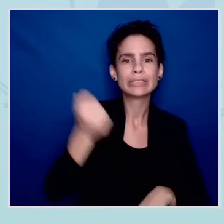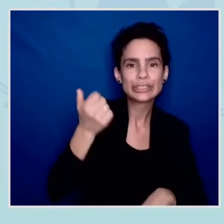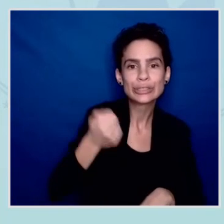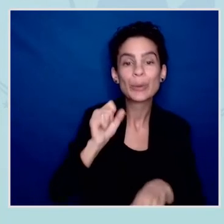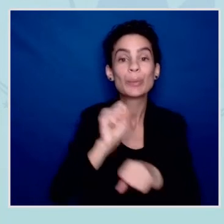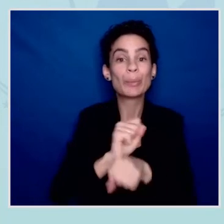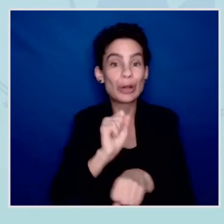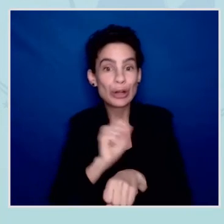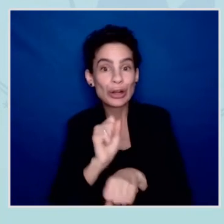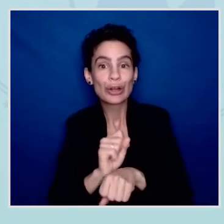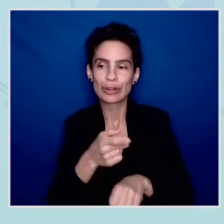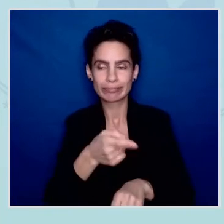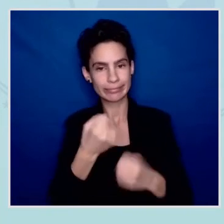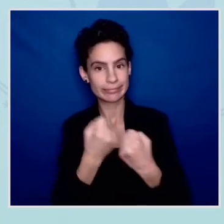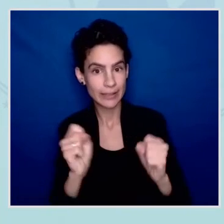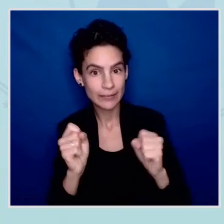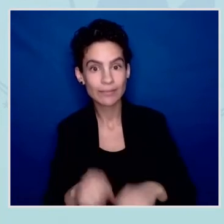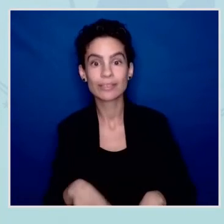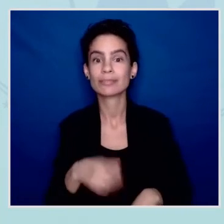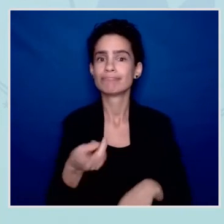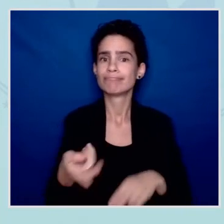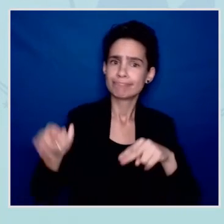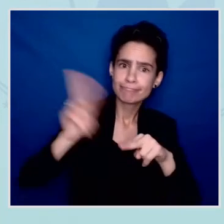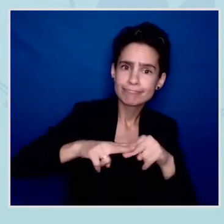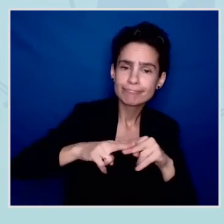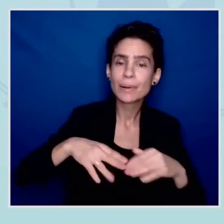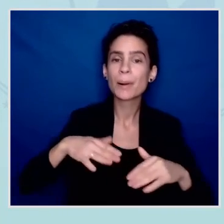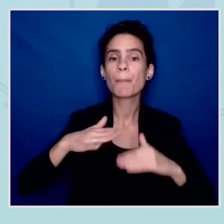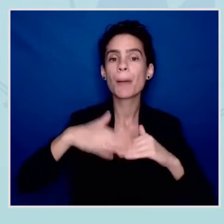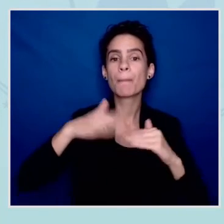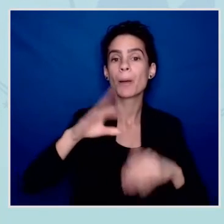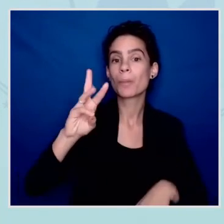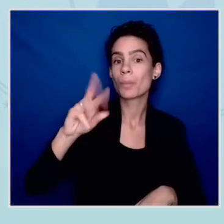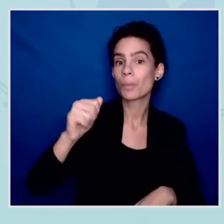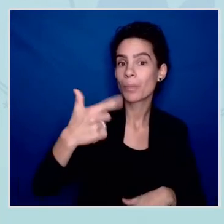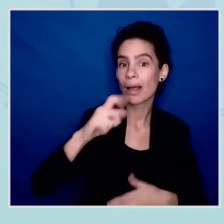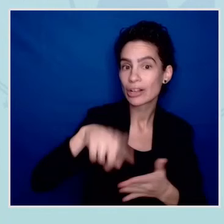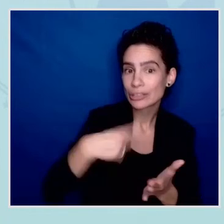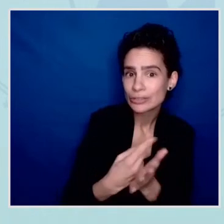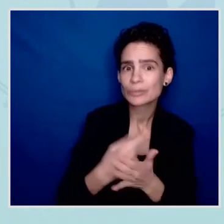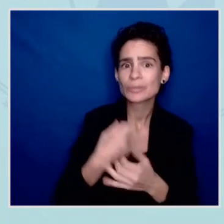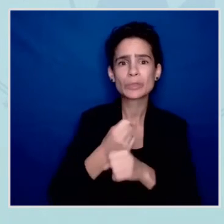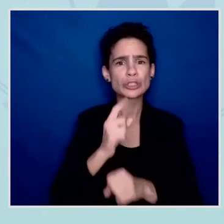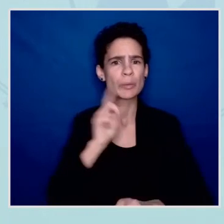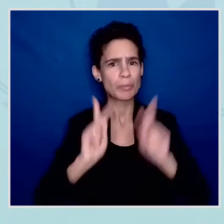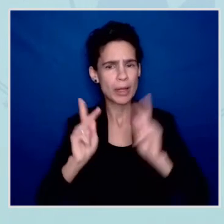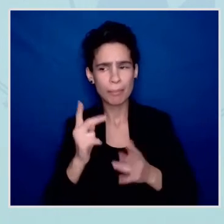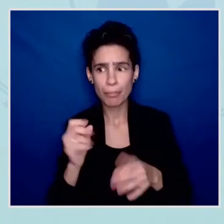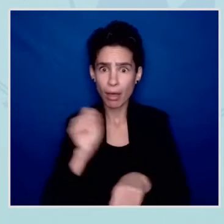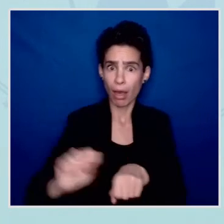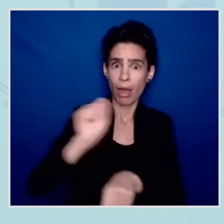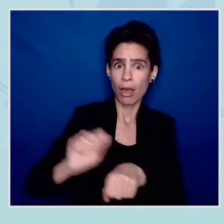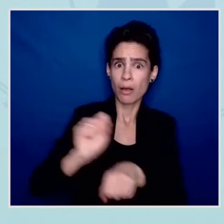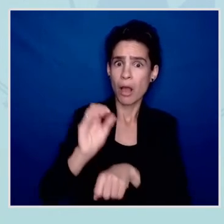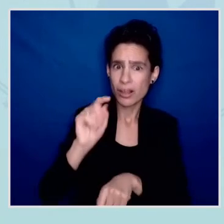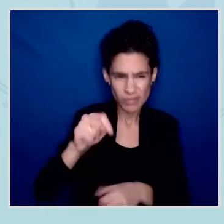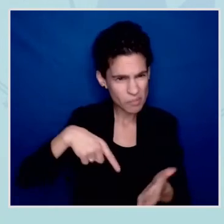STANDARDS ACT, WAY BACK, DIDN'T JUST SAY YOU CAN HAVE UNITS, IT SAID THE GOVERNMENT SHOULD ENCOURAGE THE FORMATION OF UNIONS. IT ALSO MEANS PROTECTING